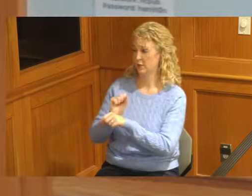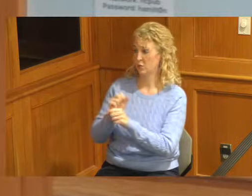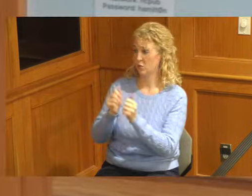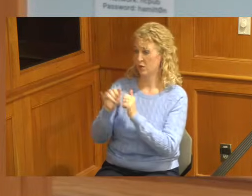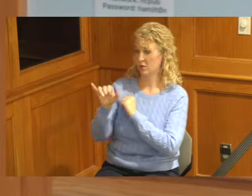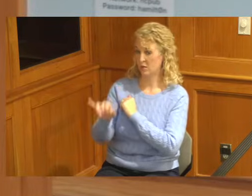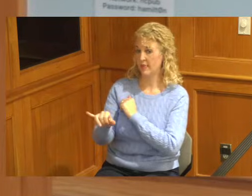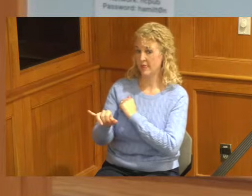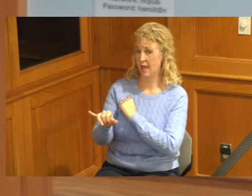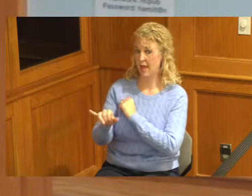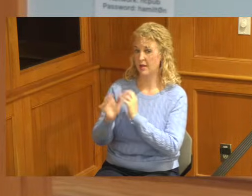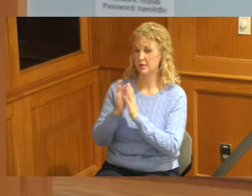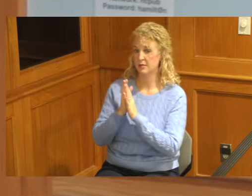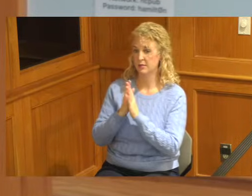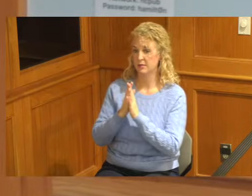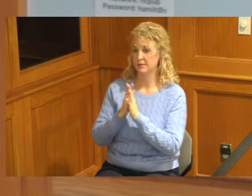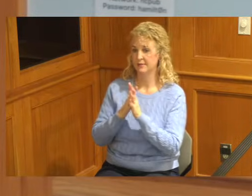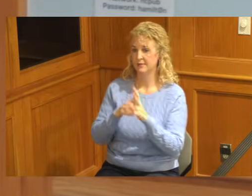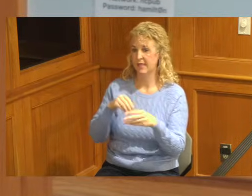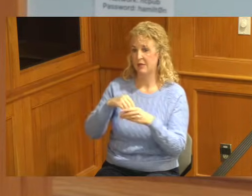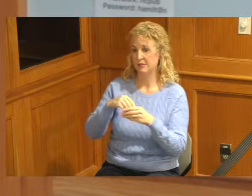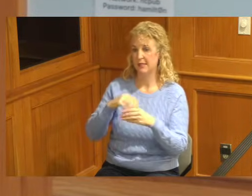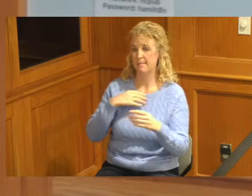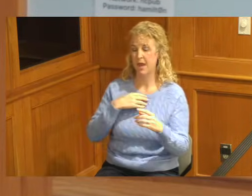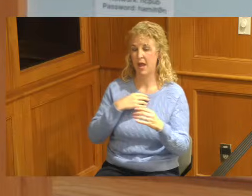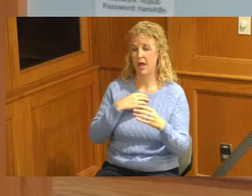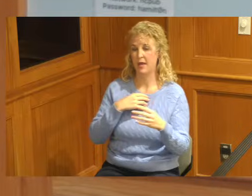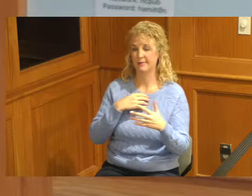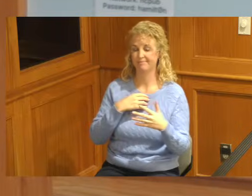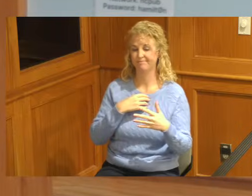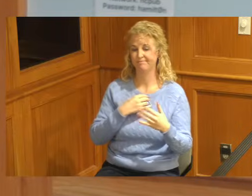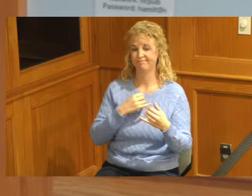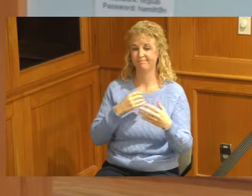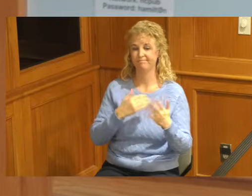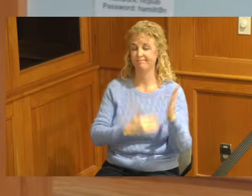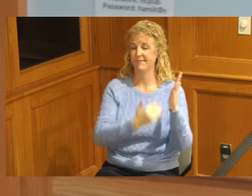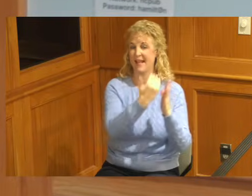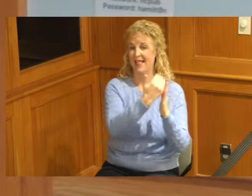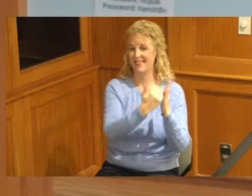projects sort of in my list of the projects we're trying to get across the finish line here. So,